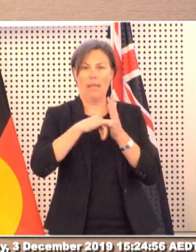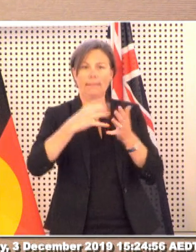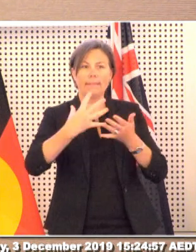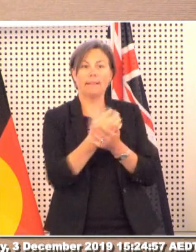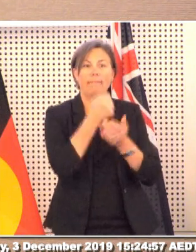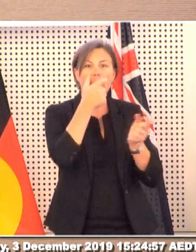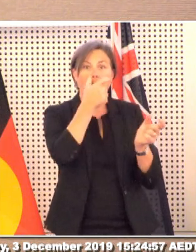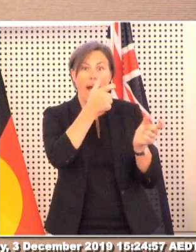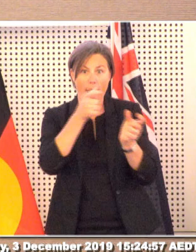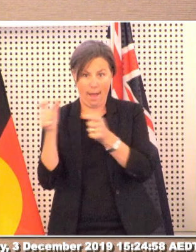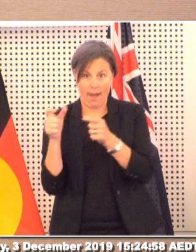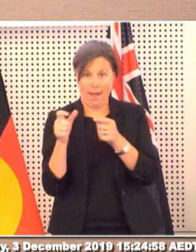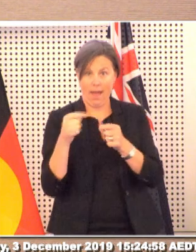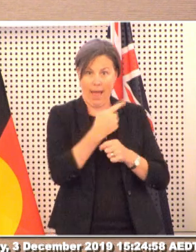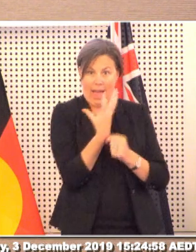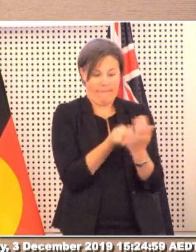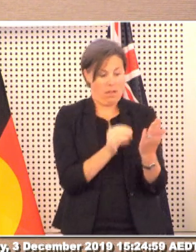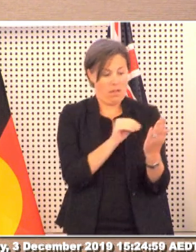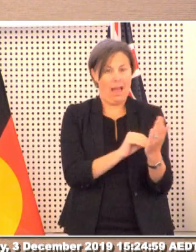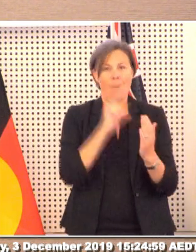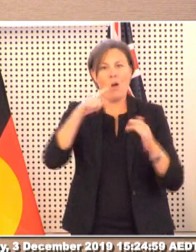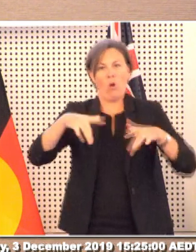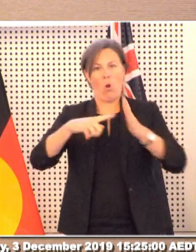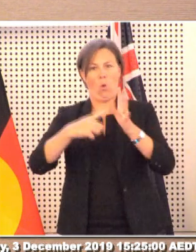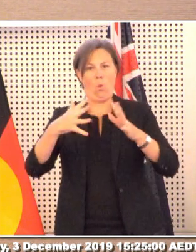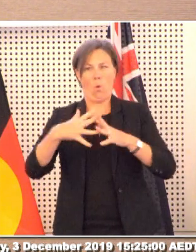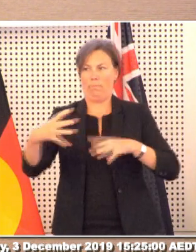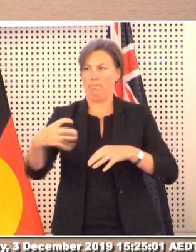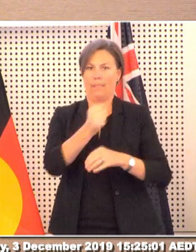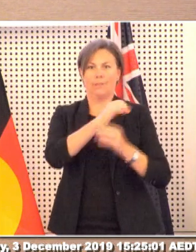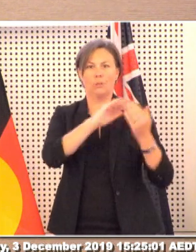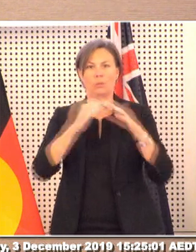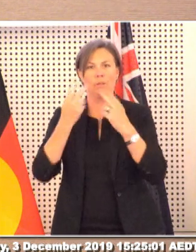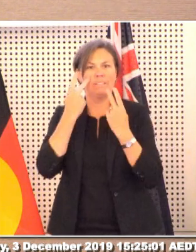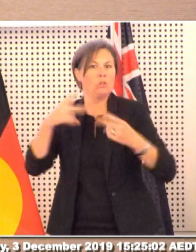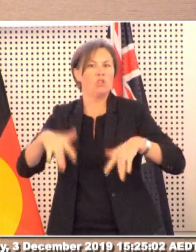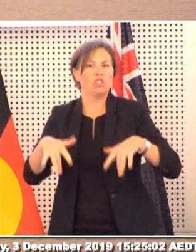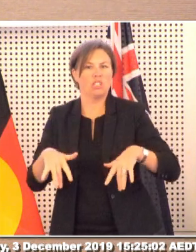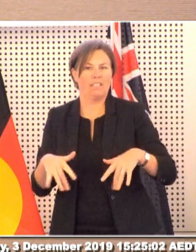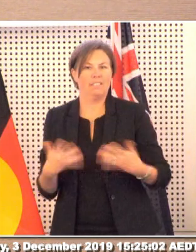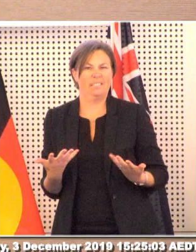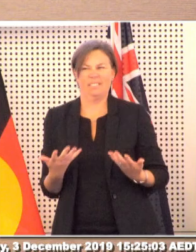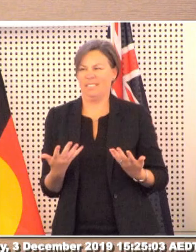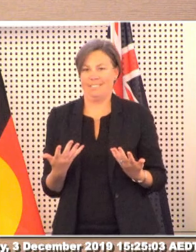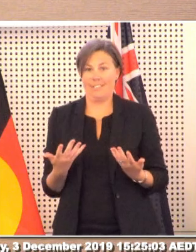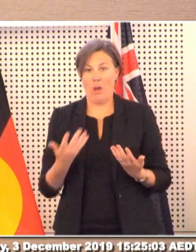legislation. So it’s – it remains very unclear what the role of Community Visitors will be going forward.